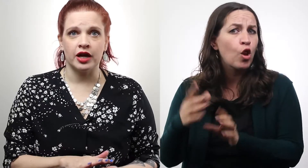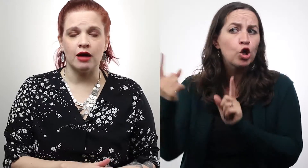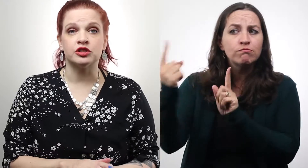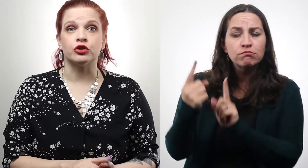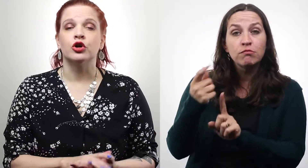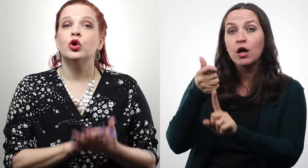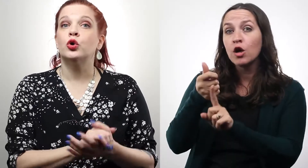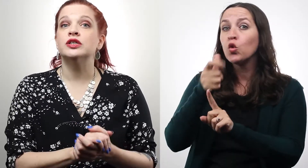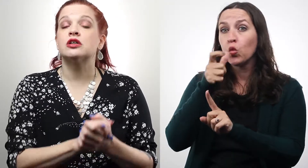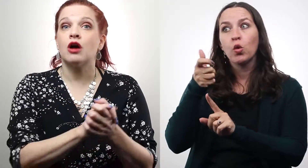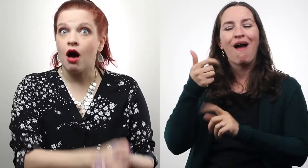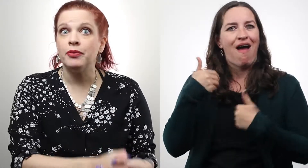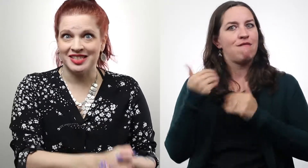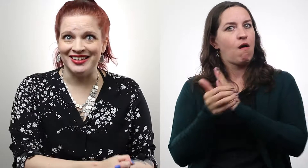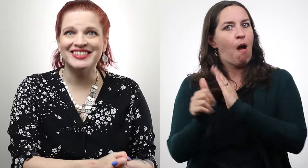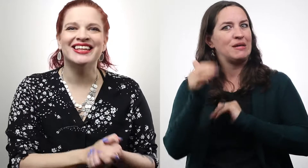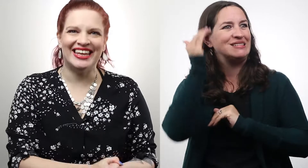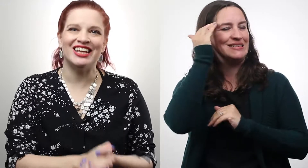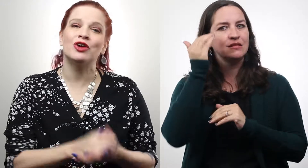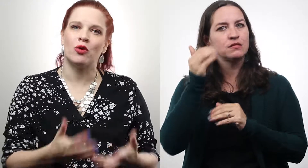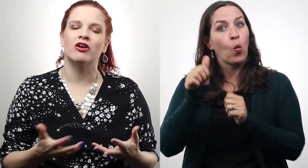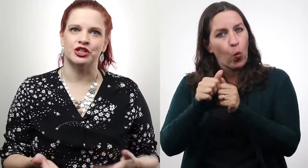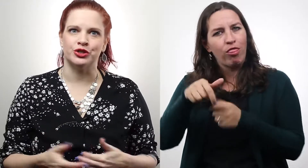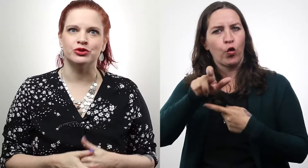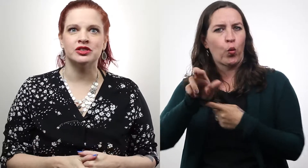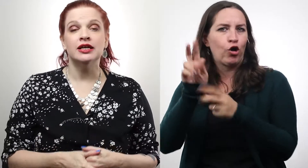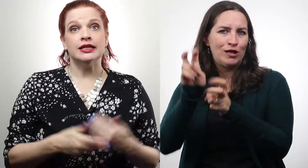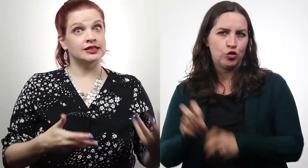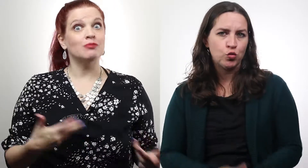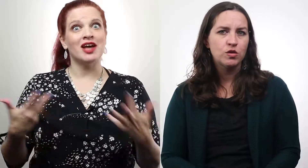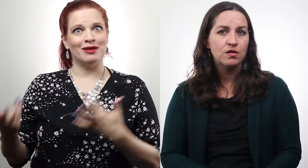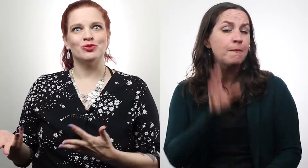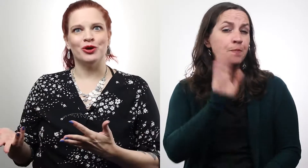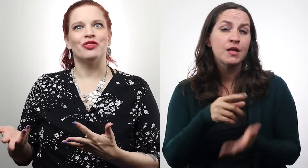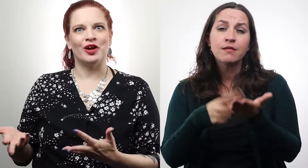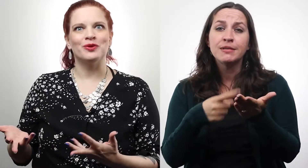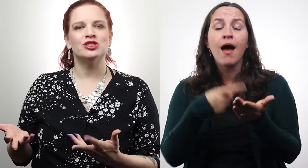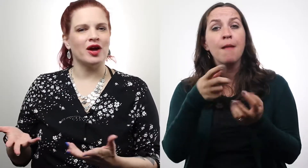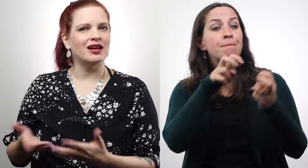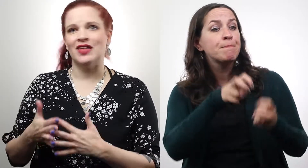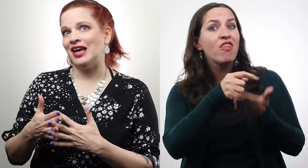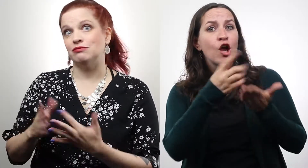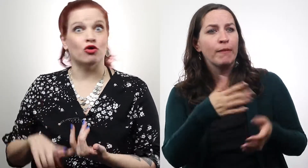or a counselor who is competent in queer issues. Sometimes we go to therapists, right, and they don't